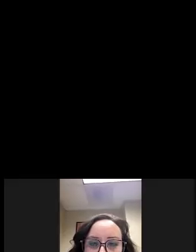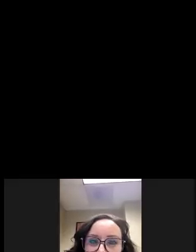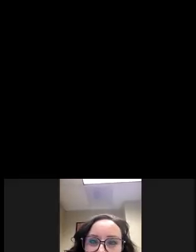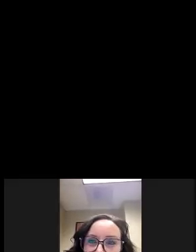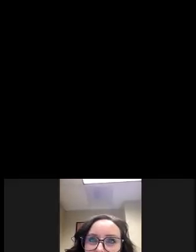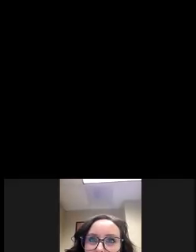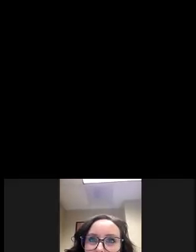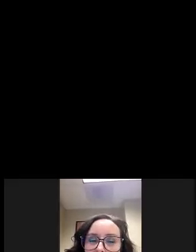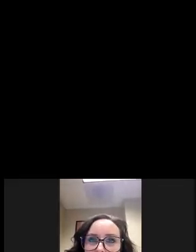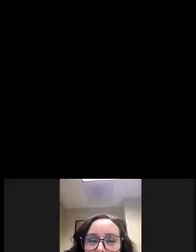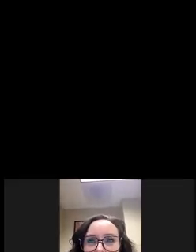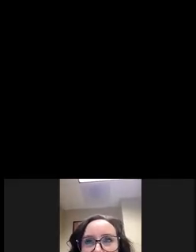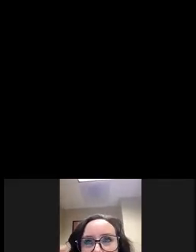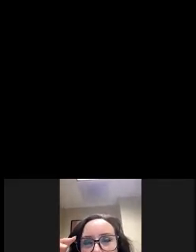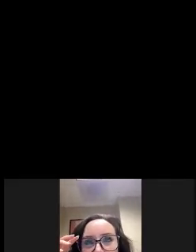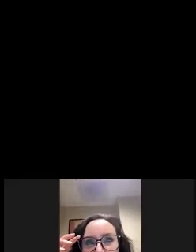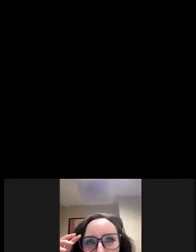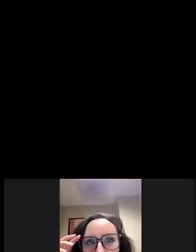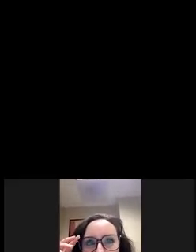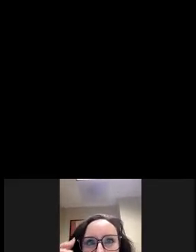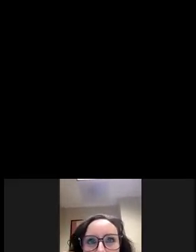yeah, so I think my questions are